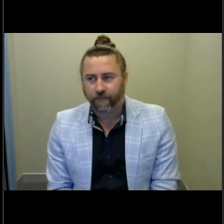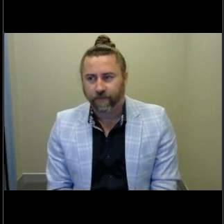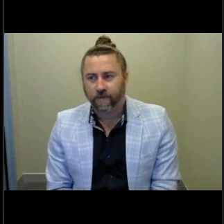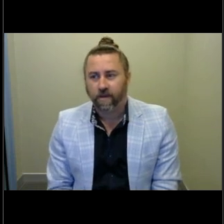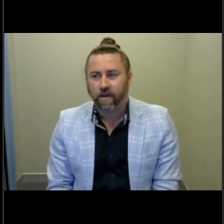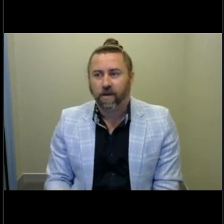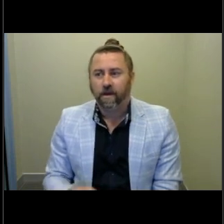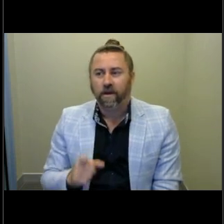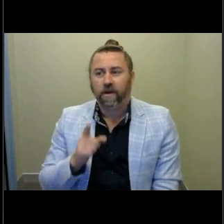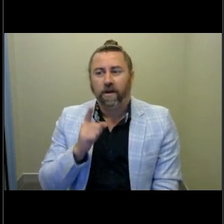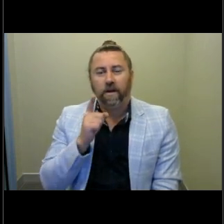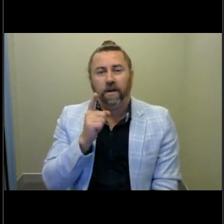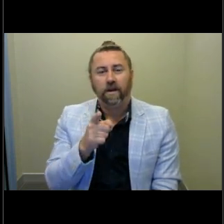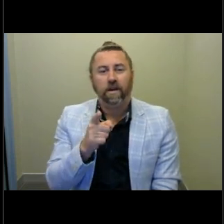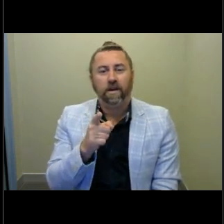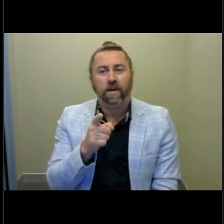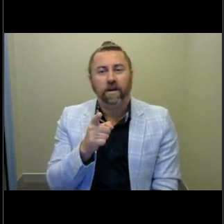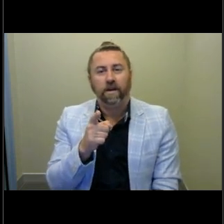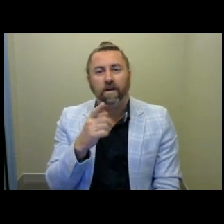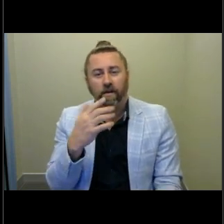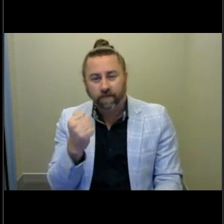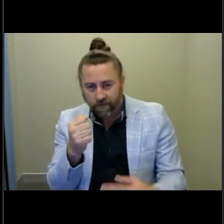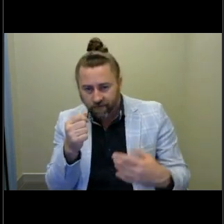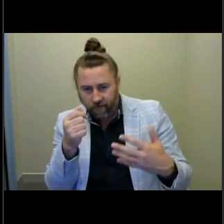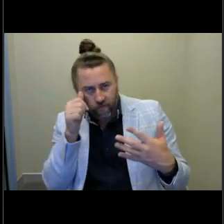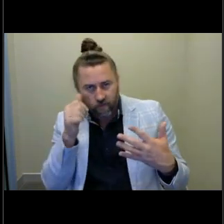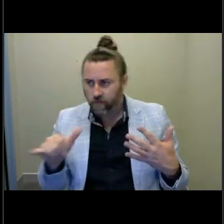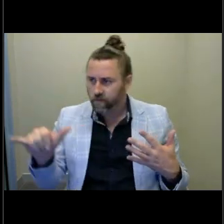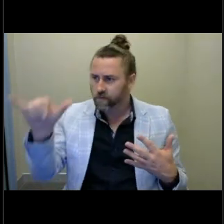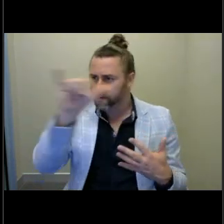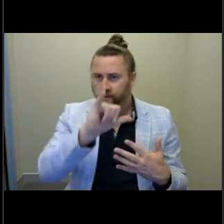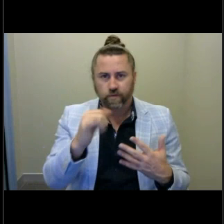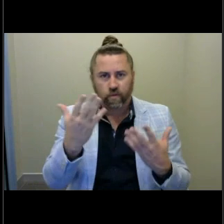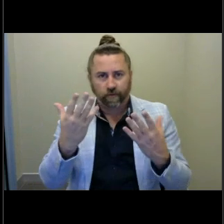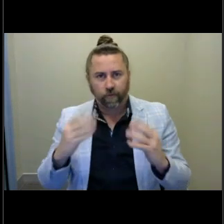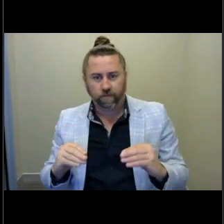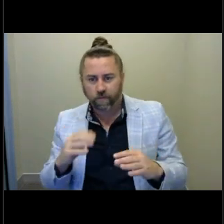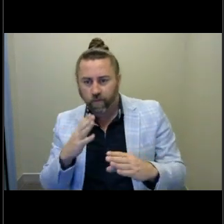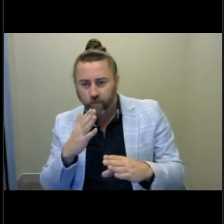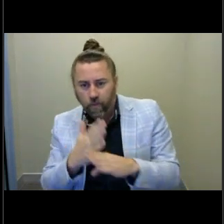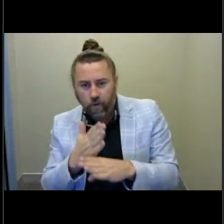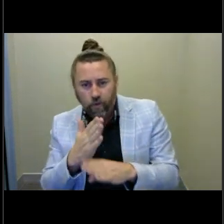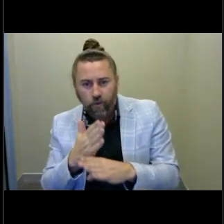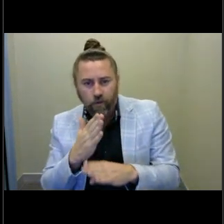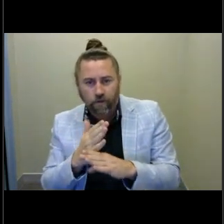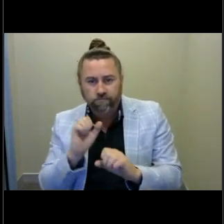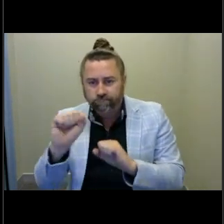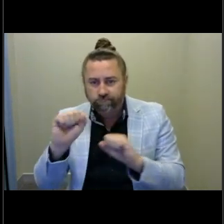So we are interested in our audience in where you work, if you are from South East Queensland,